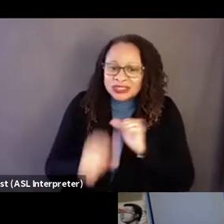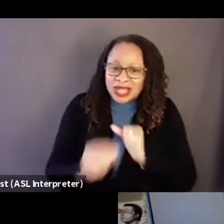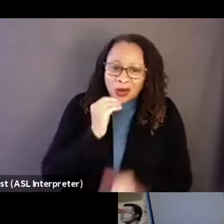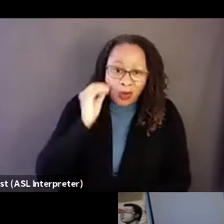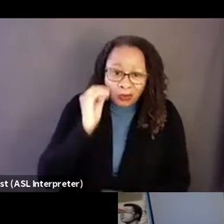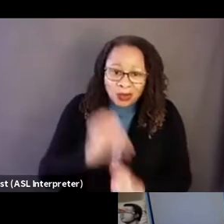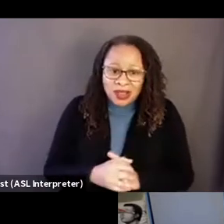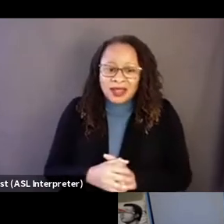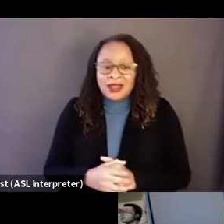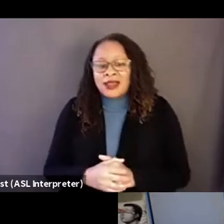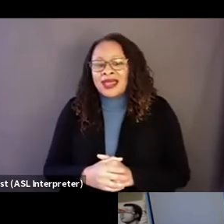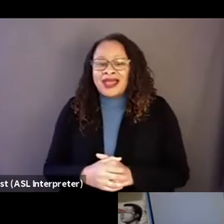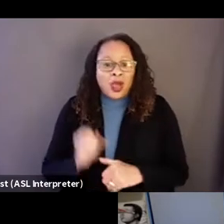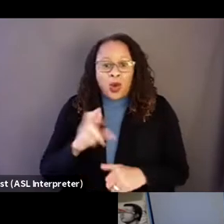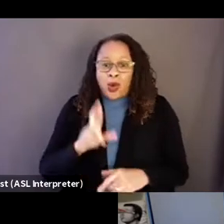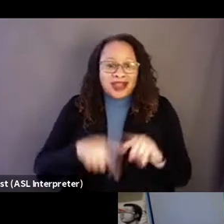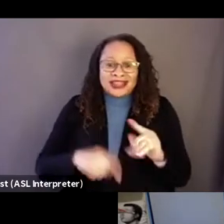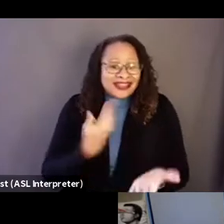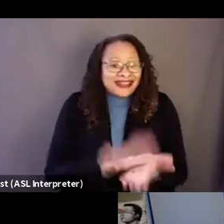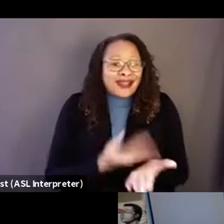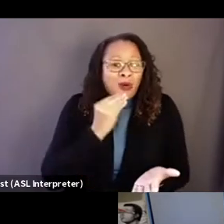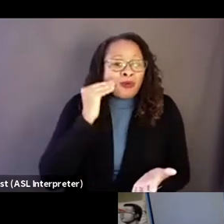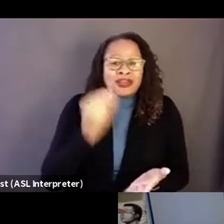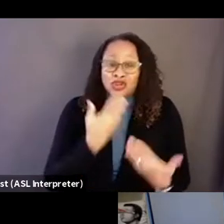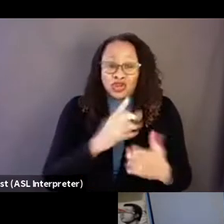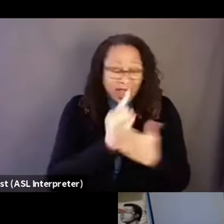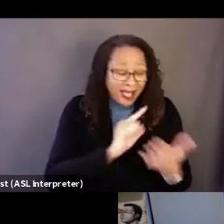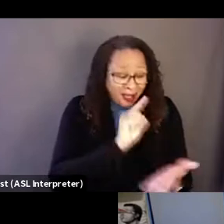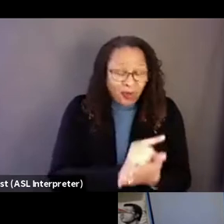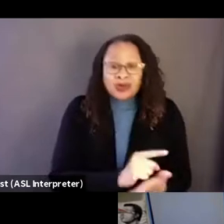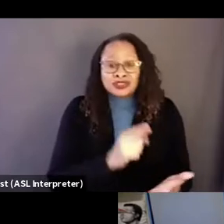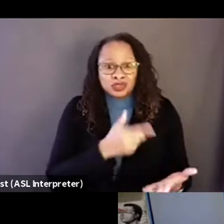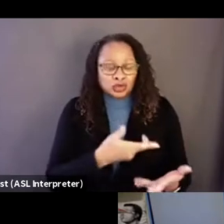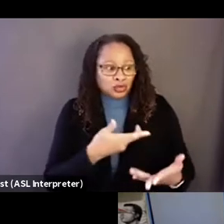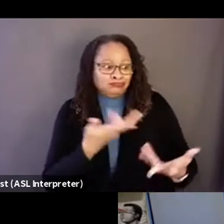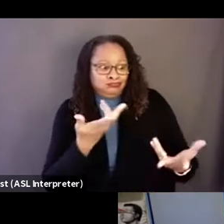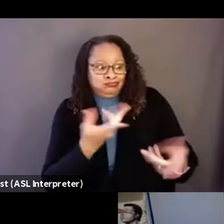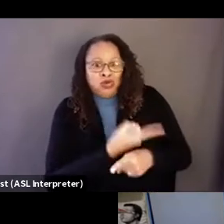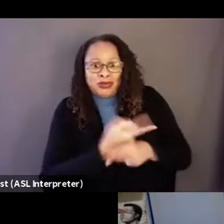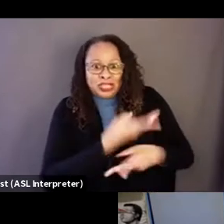that I can't get home at a reasonable time to properly supervise my child."